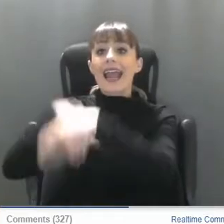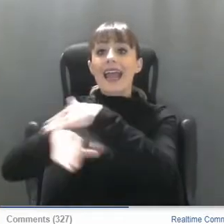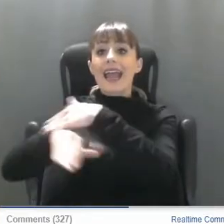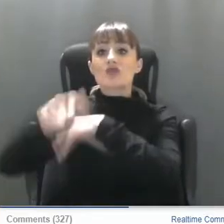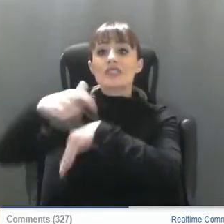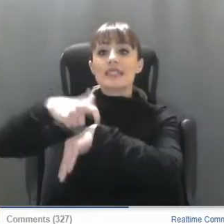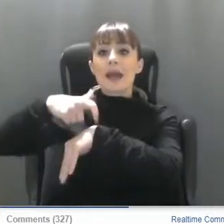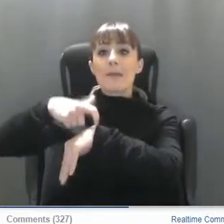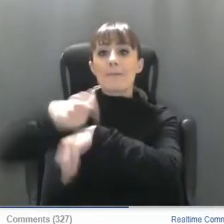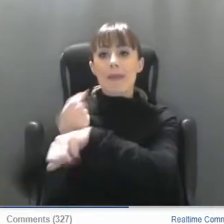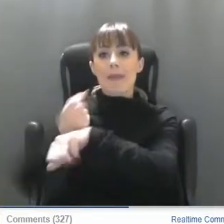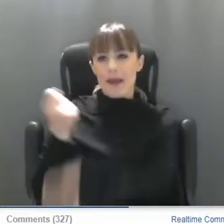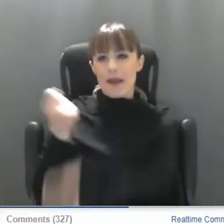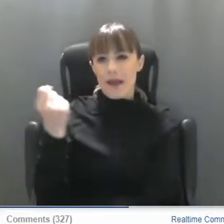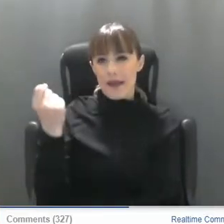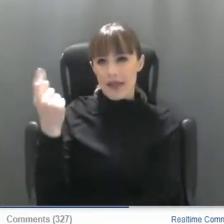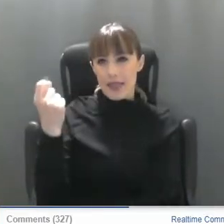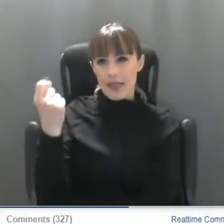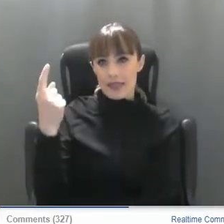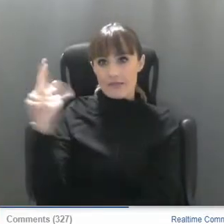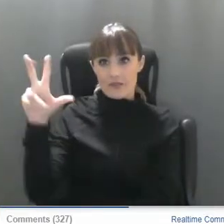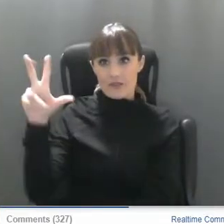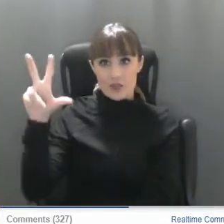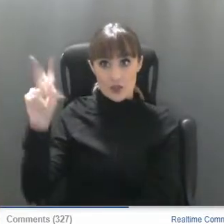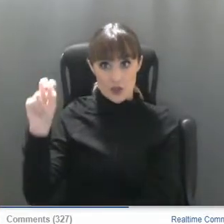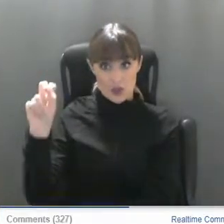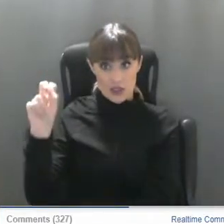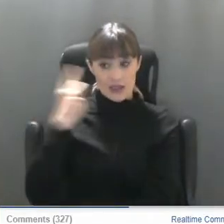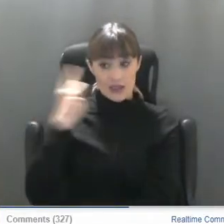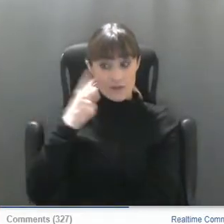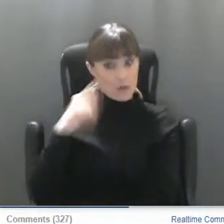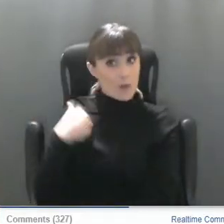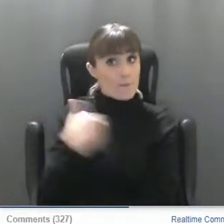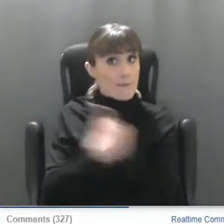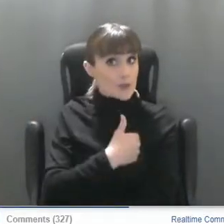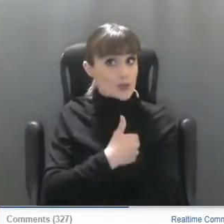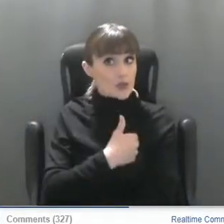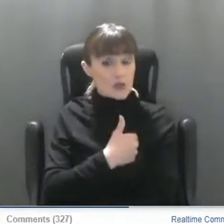Charice- you just have to still reserve your time spot, and then you'll need to